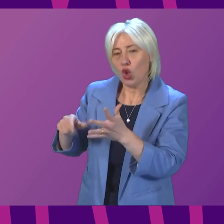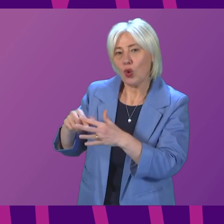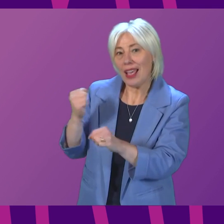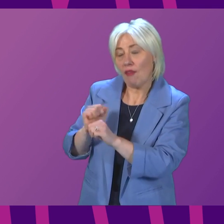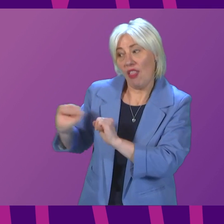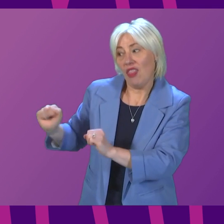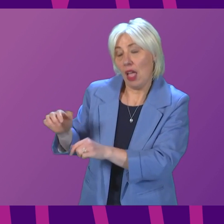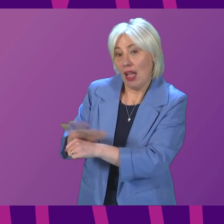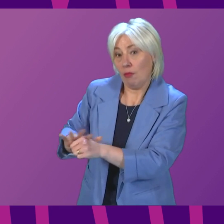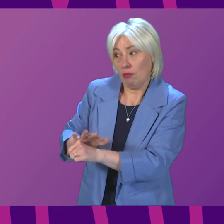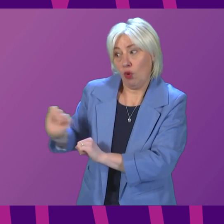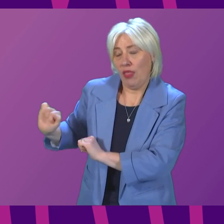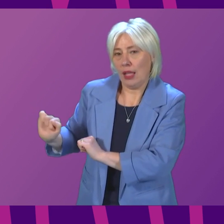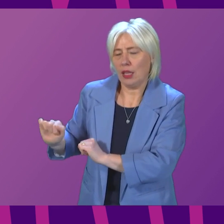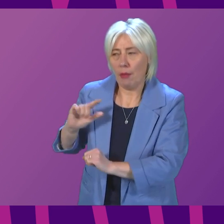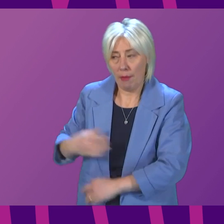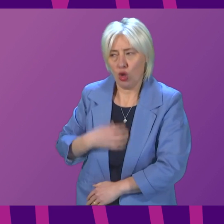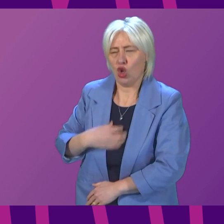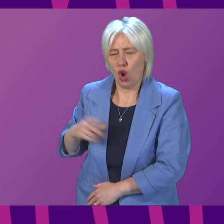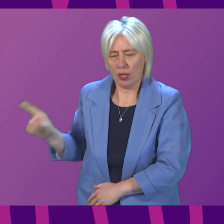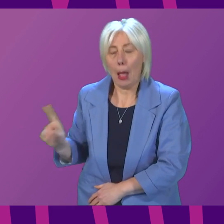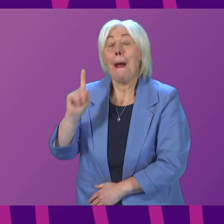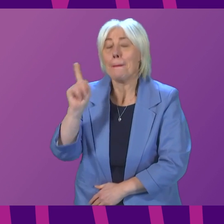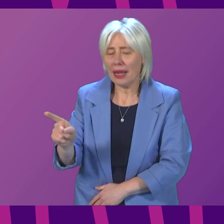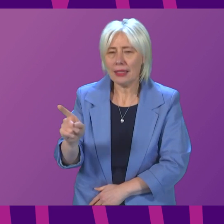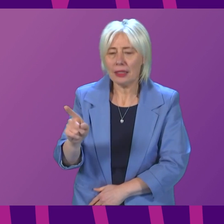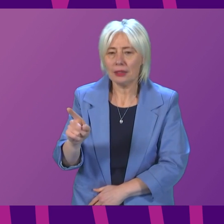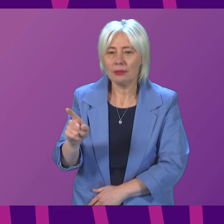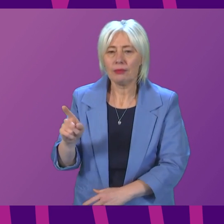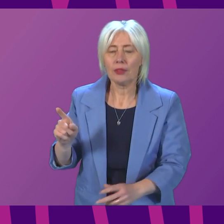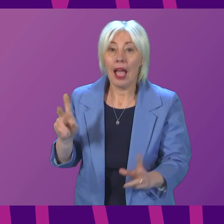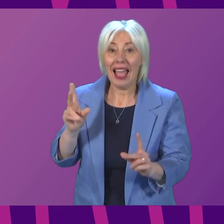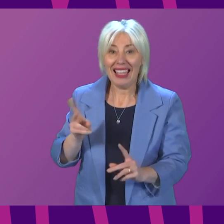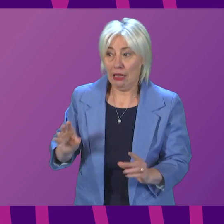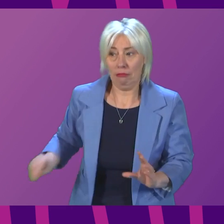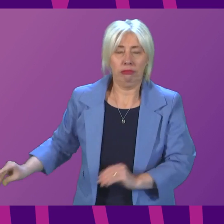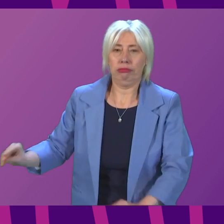He might find that it gives him a bit of a shock. Let me set out the position—